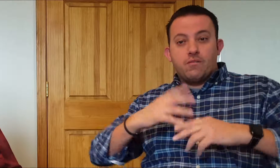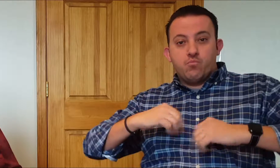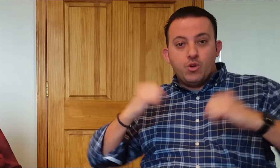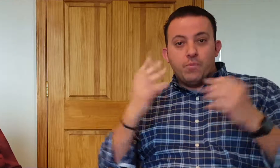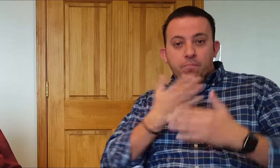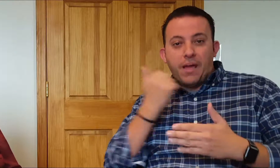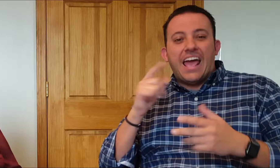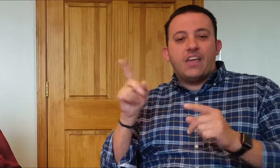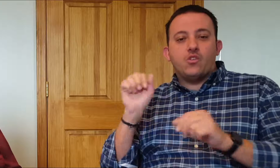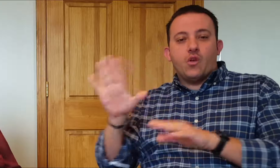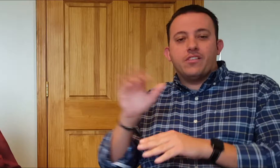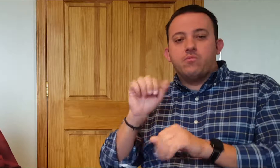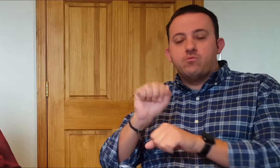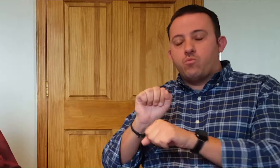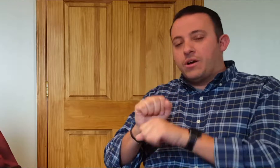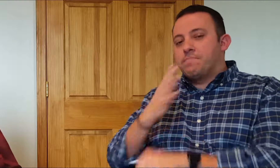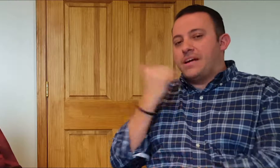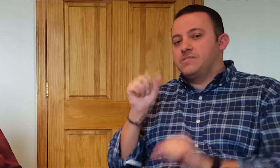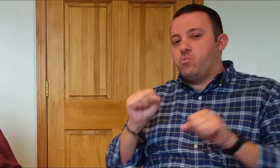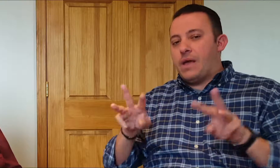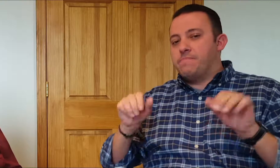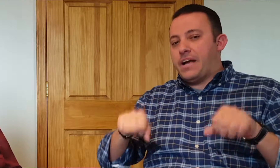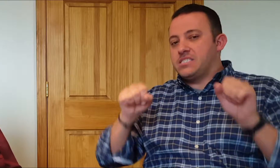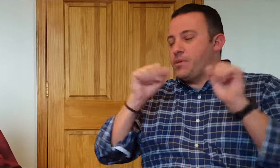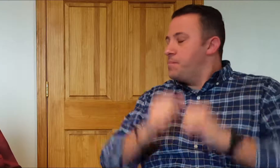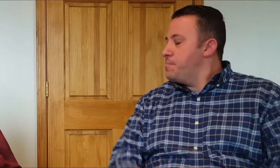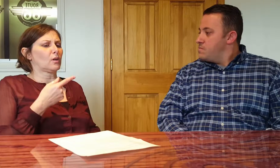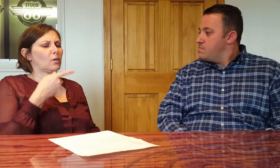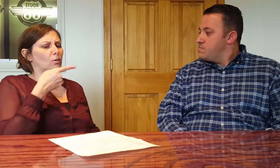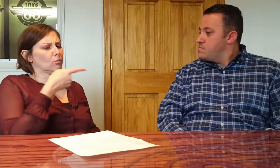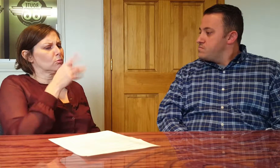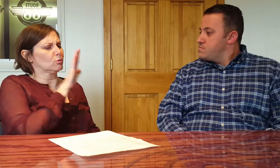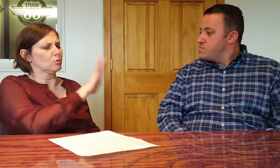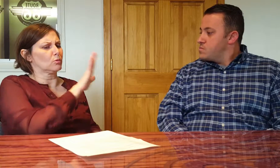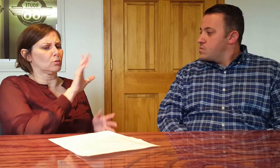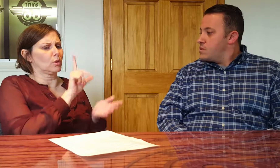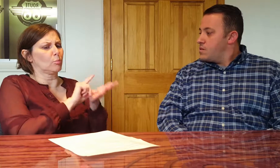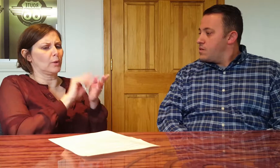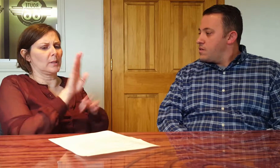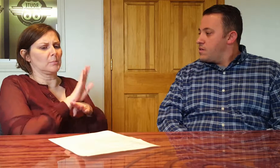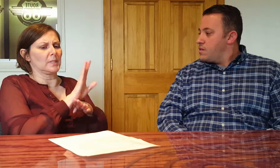Now we have two floors, more space, and it's an easier way to work now.